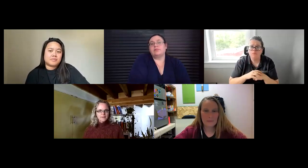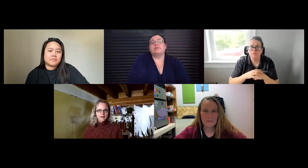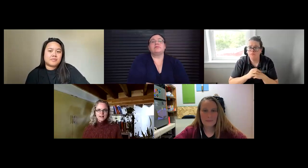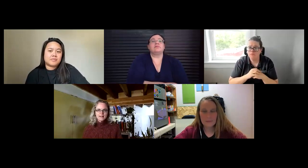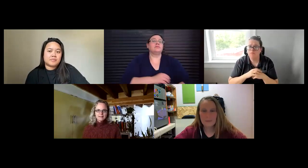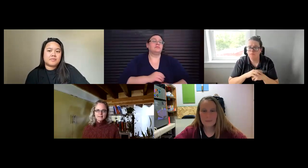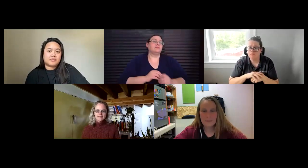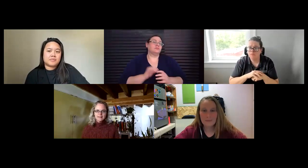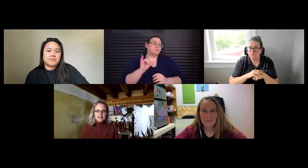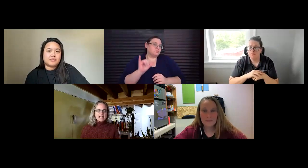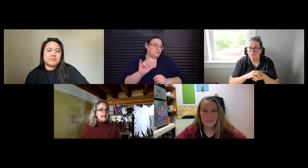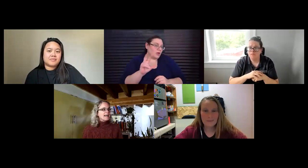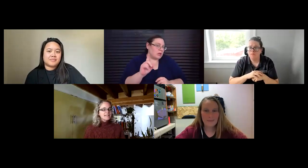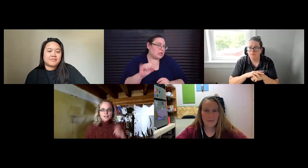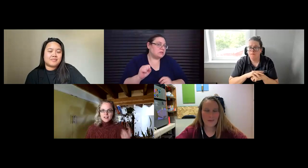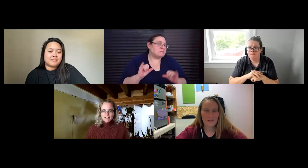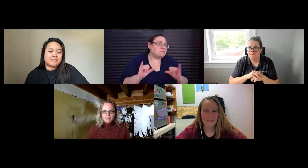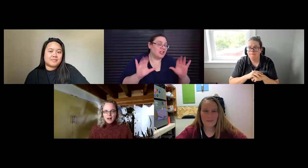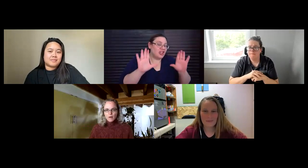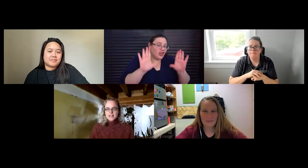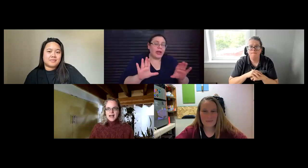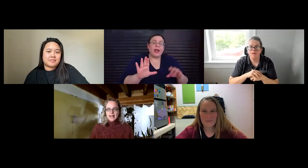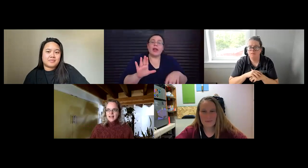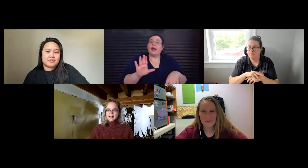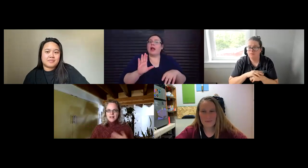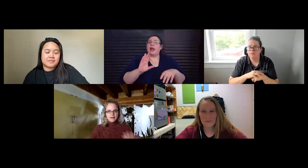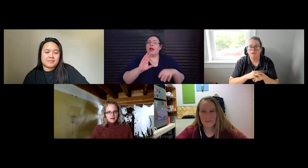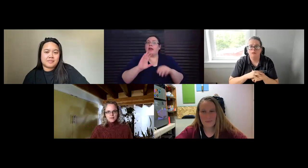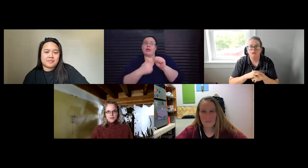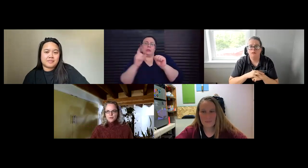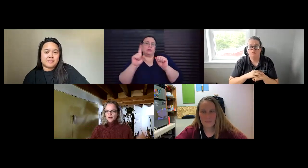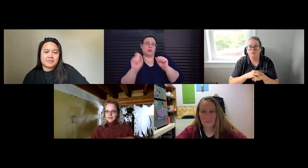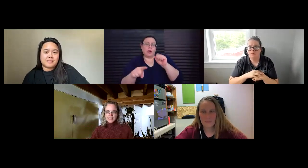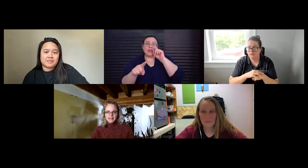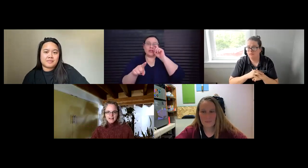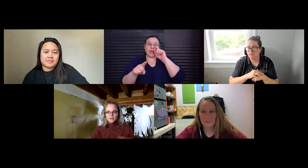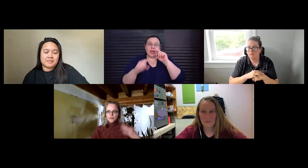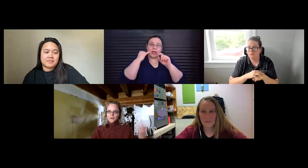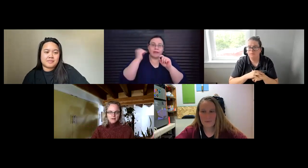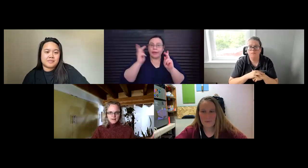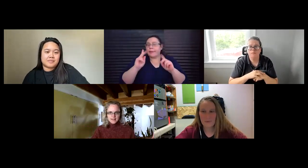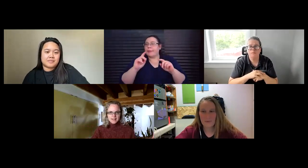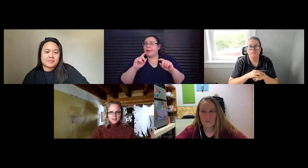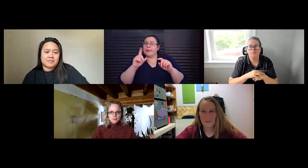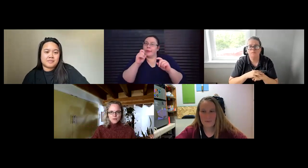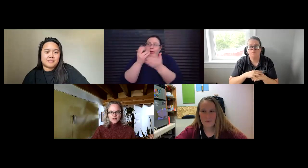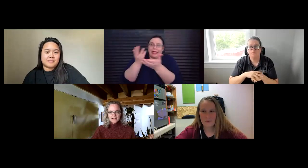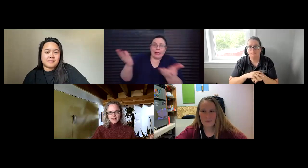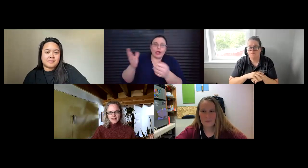Great. Just a follow up to that, in case there are others attending or listening to the recording